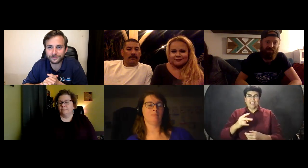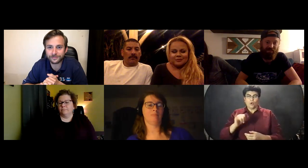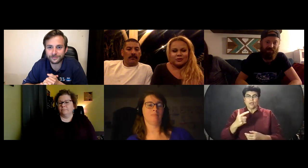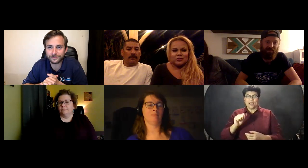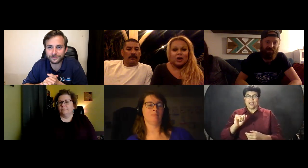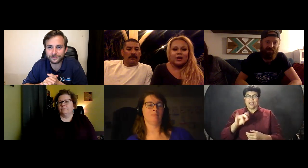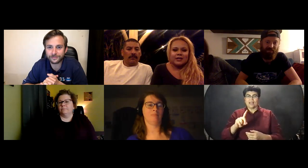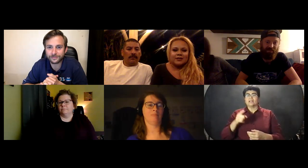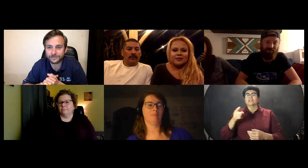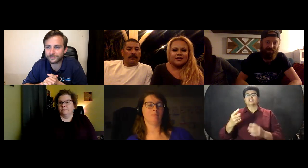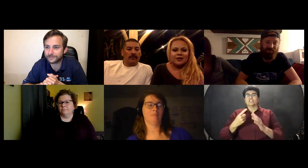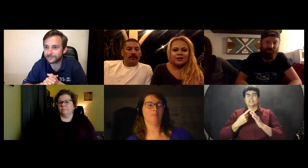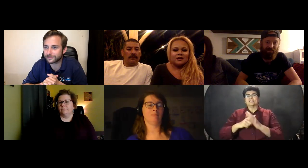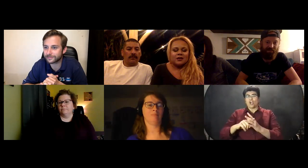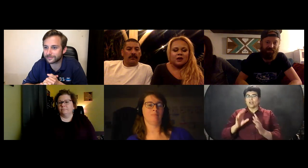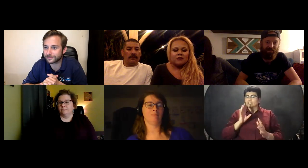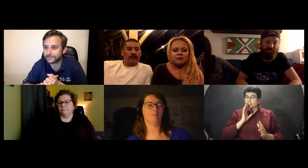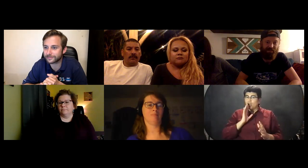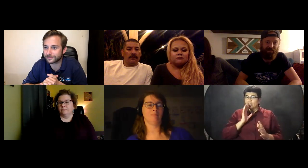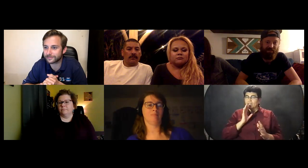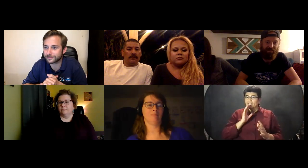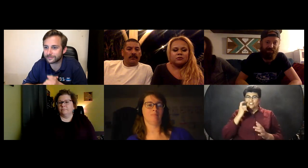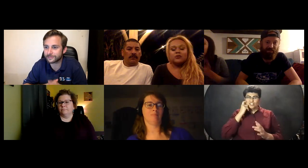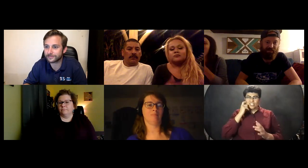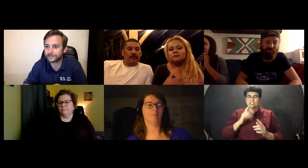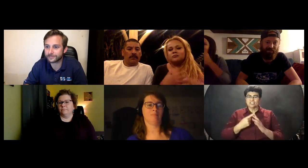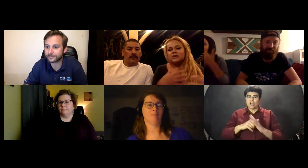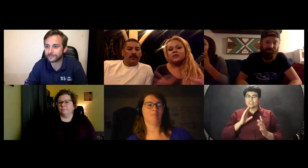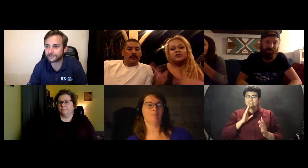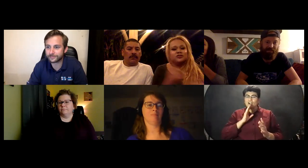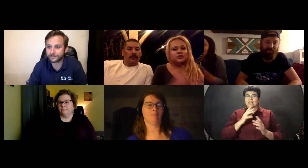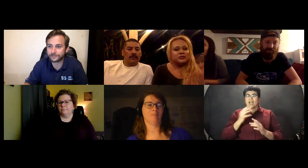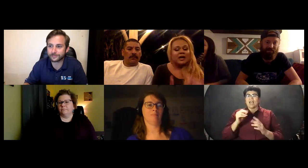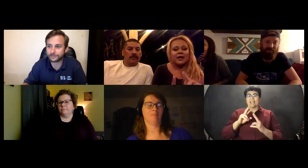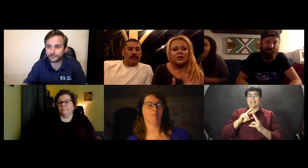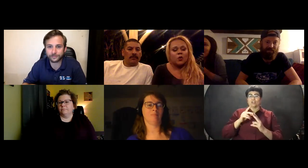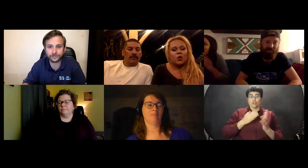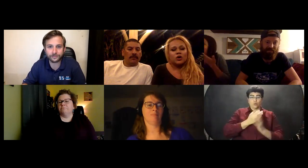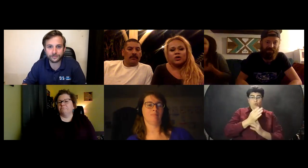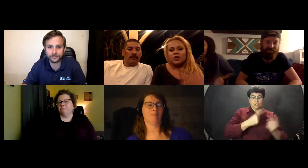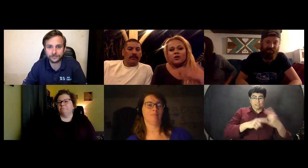you know talking and um